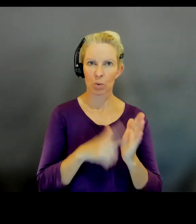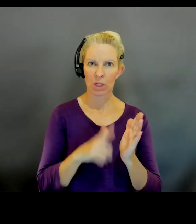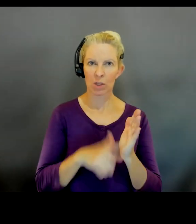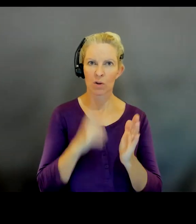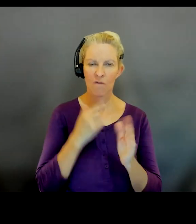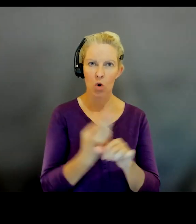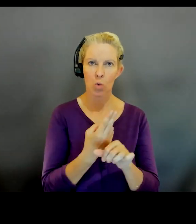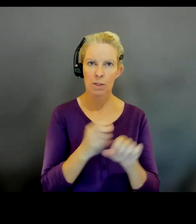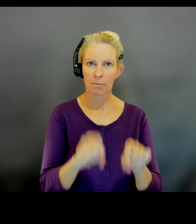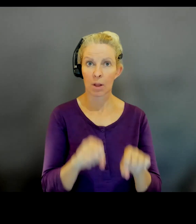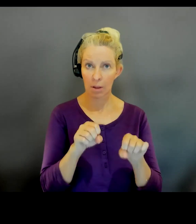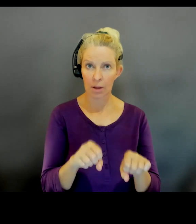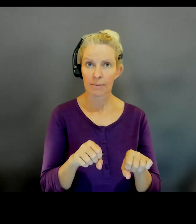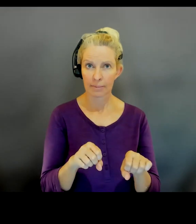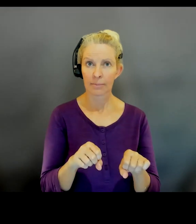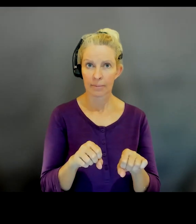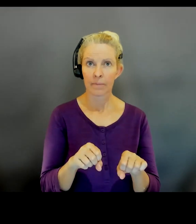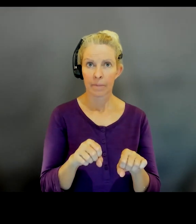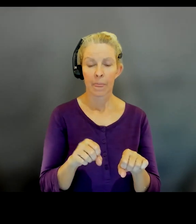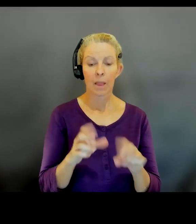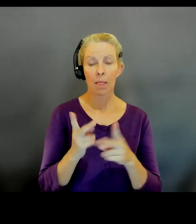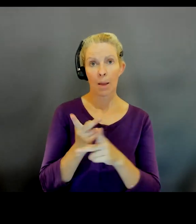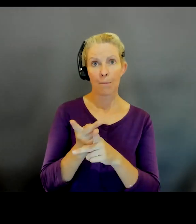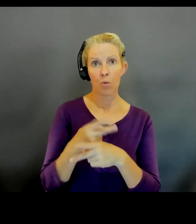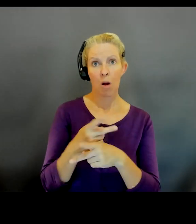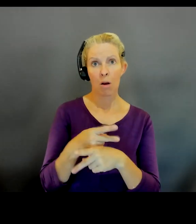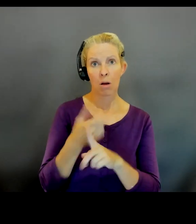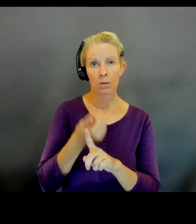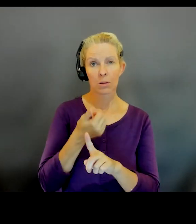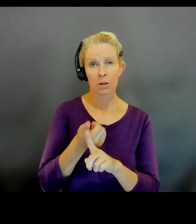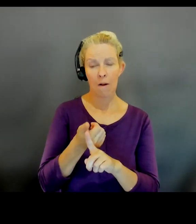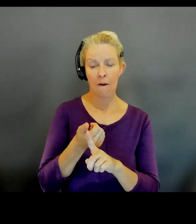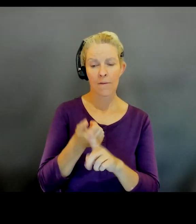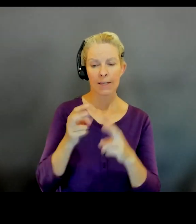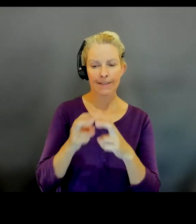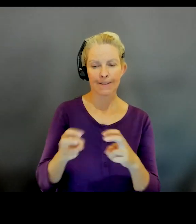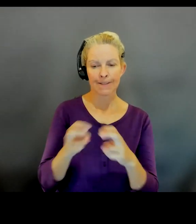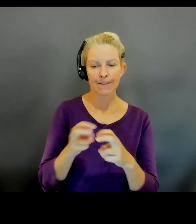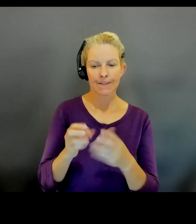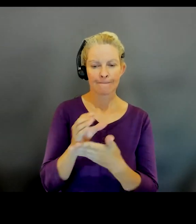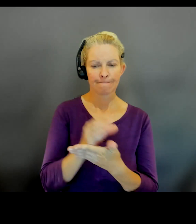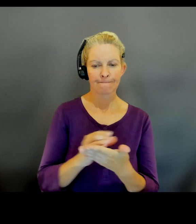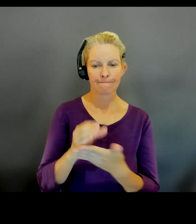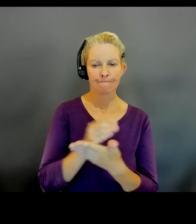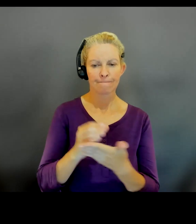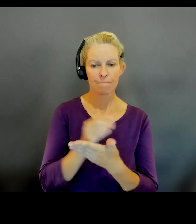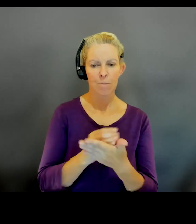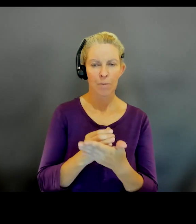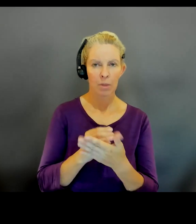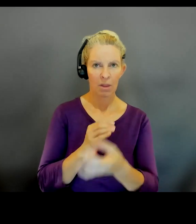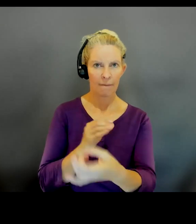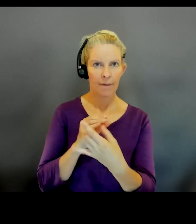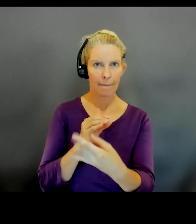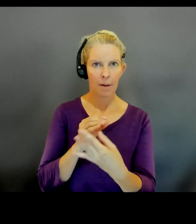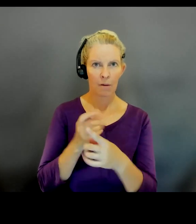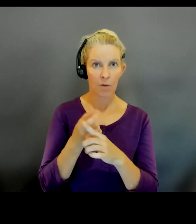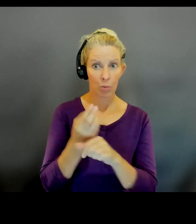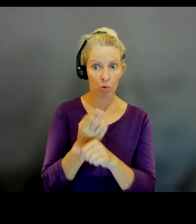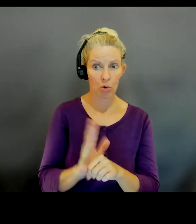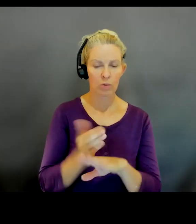and look at your product and how you can improve it. If you get feedback from your users before